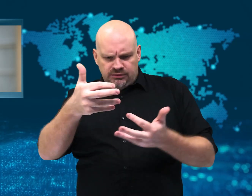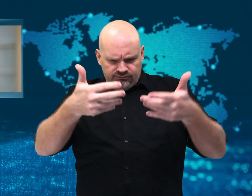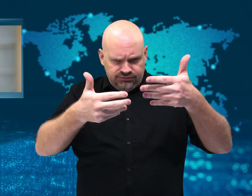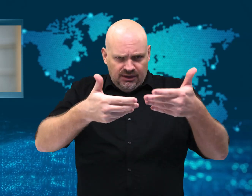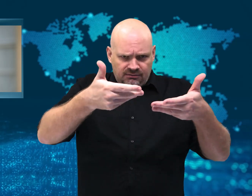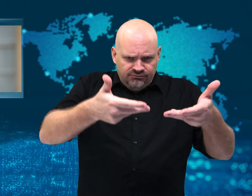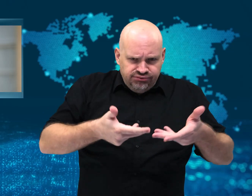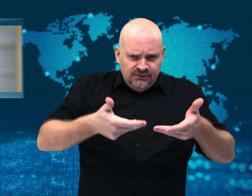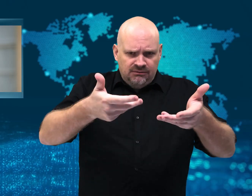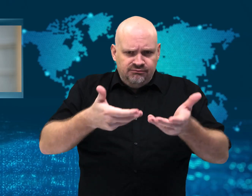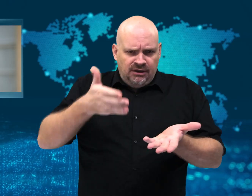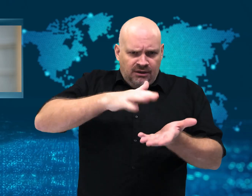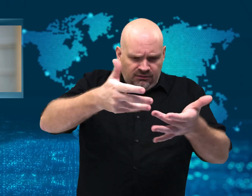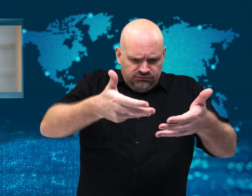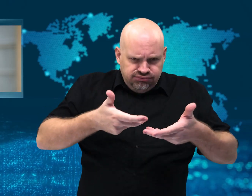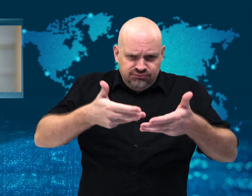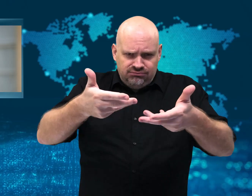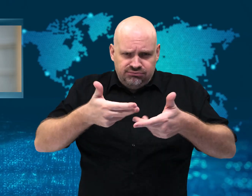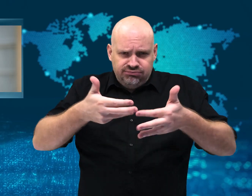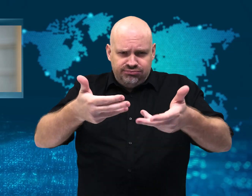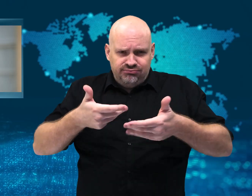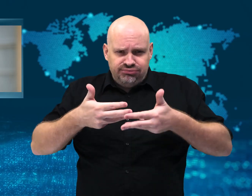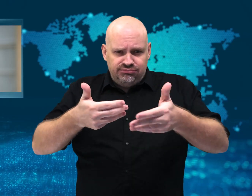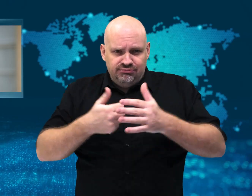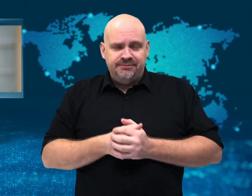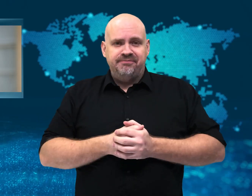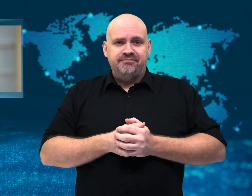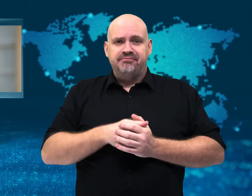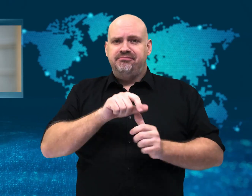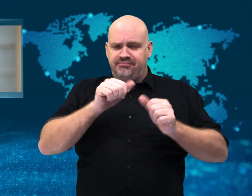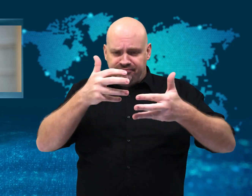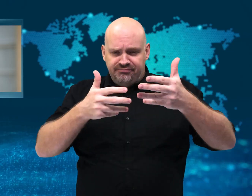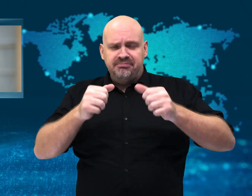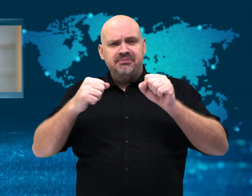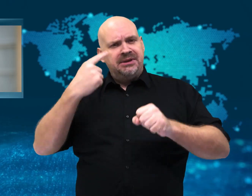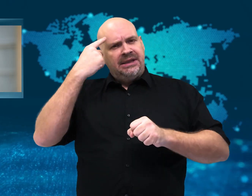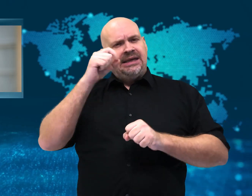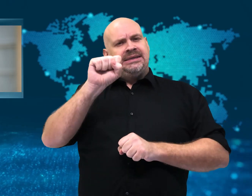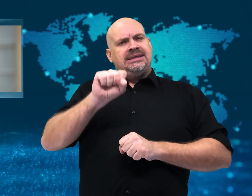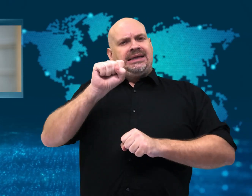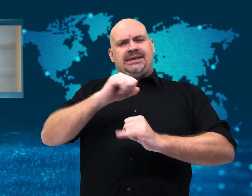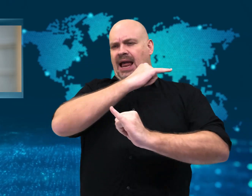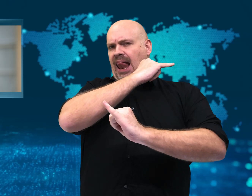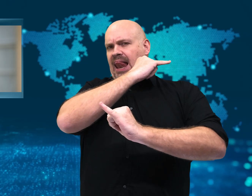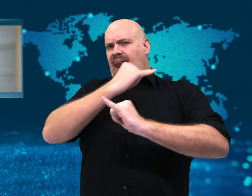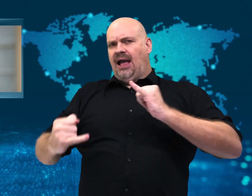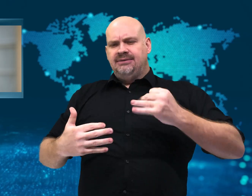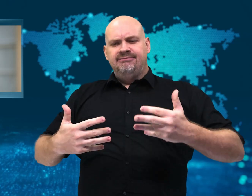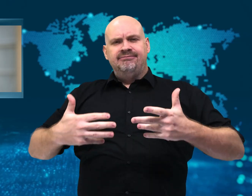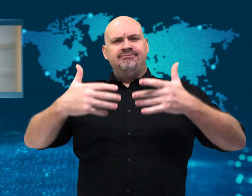Final results of the election were expected on Sunday,